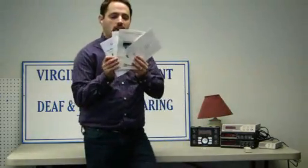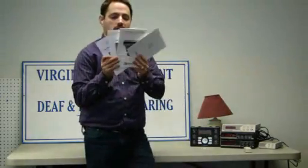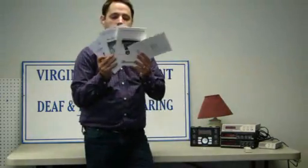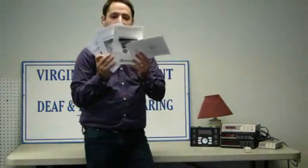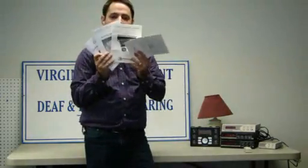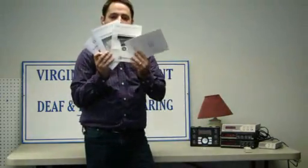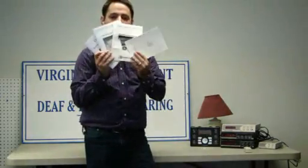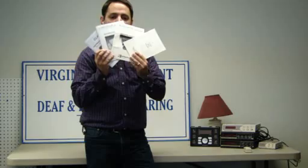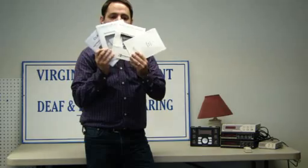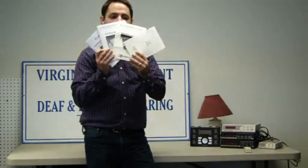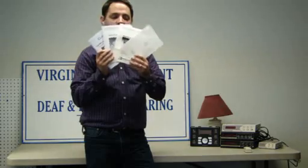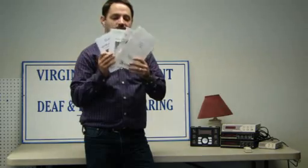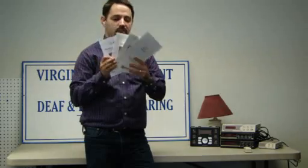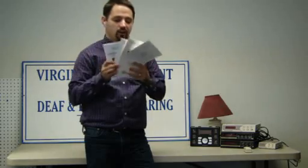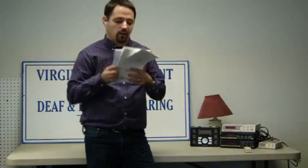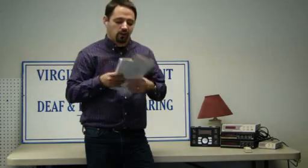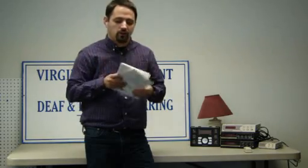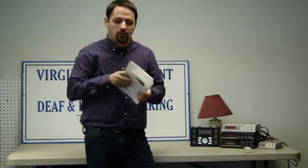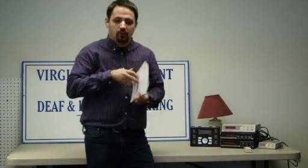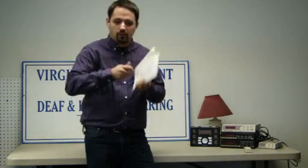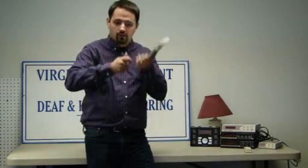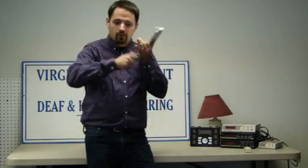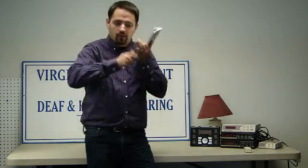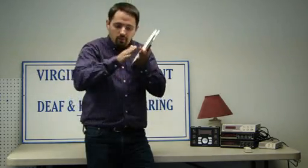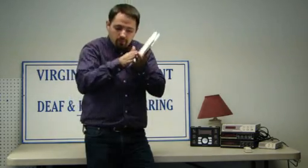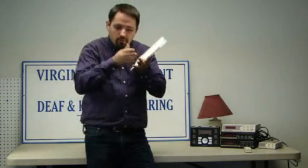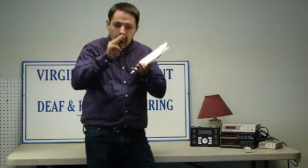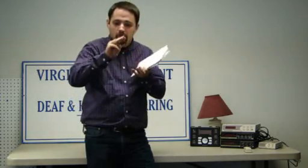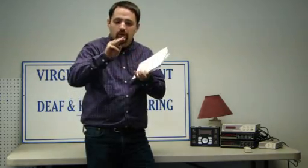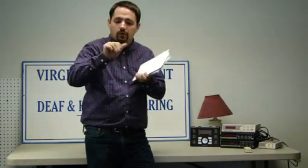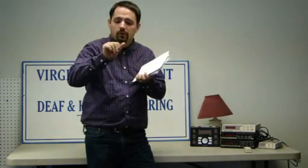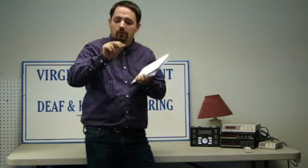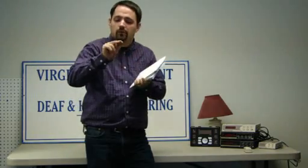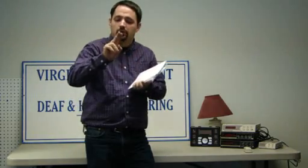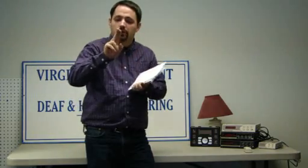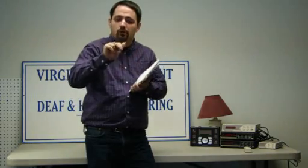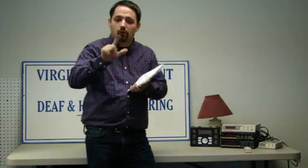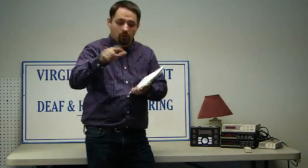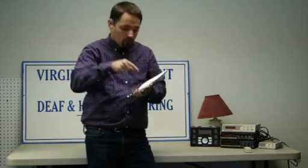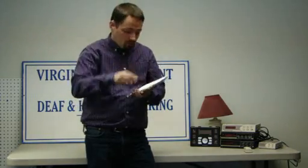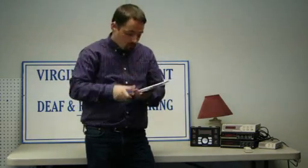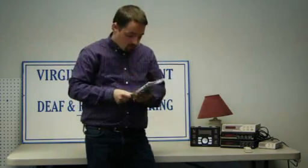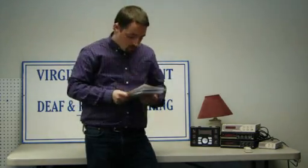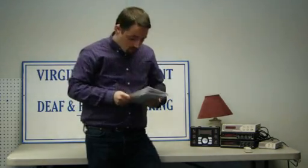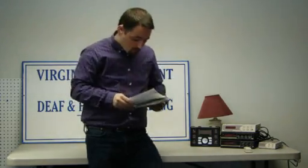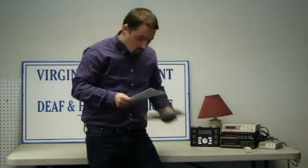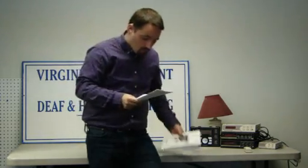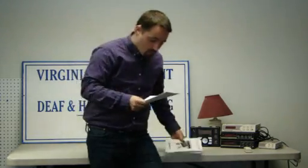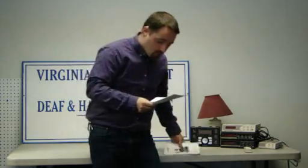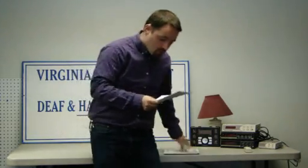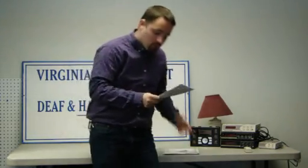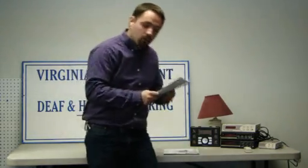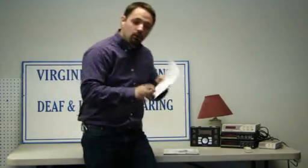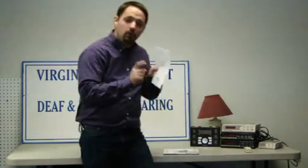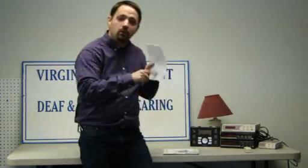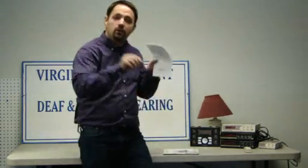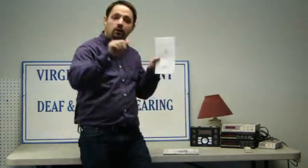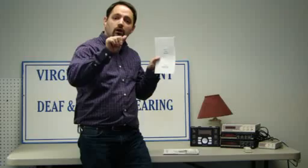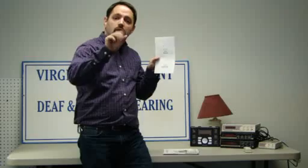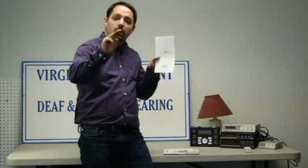manuals